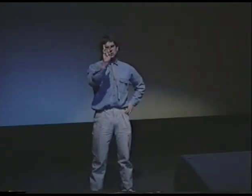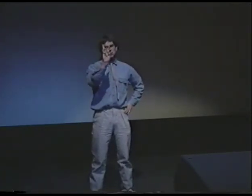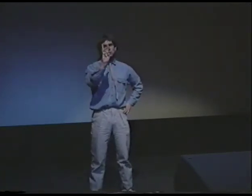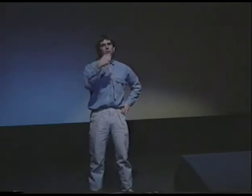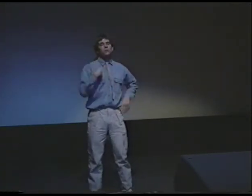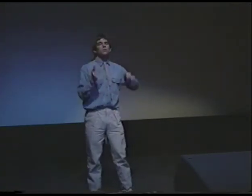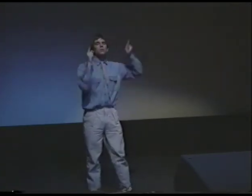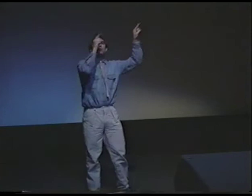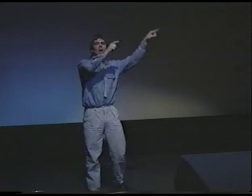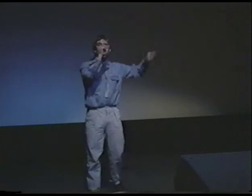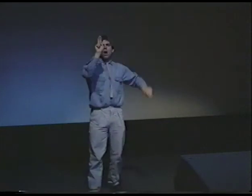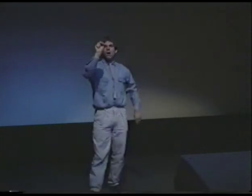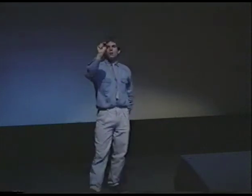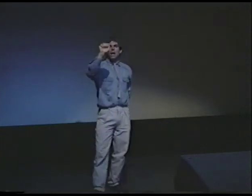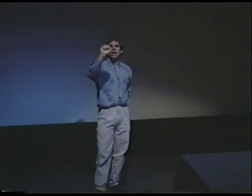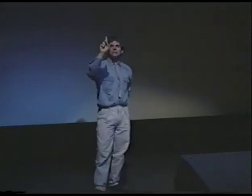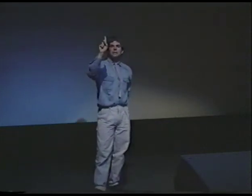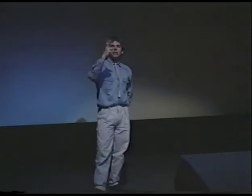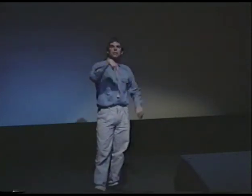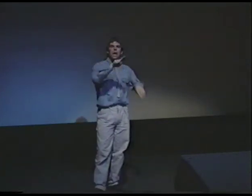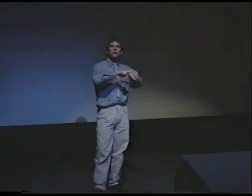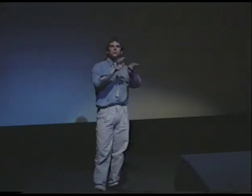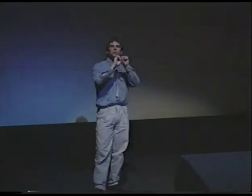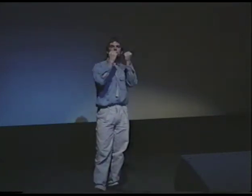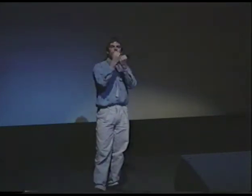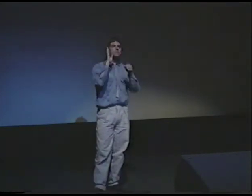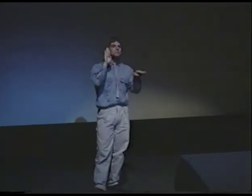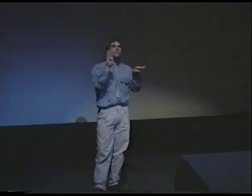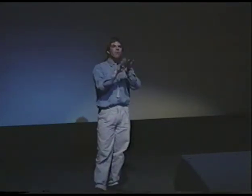Around 1976, I went to a National Association